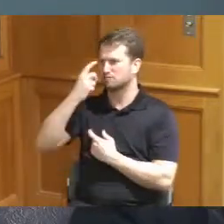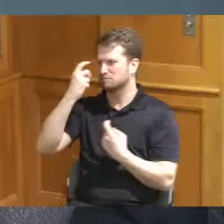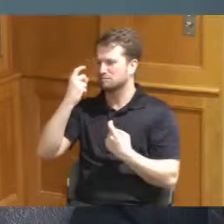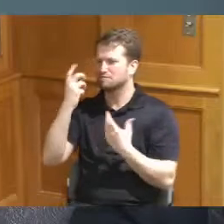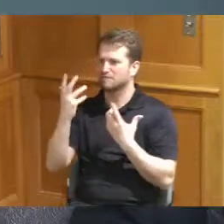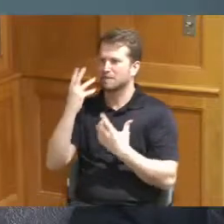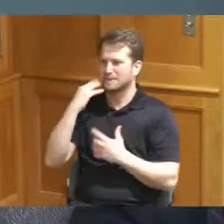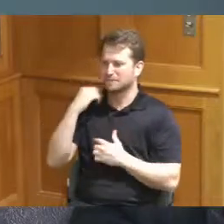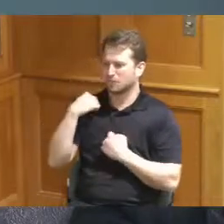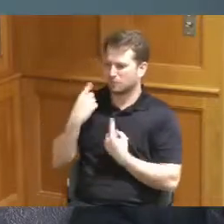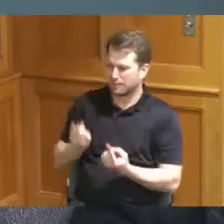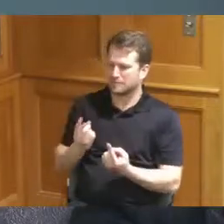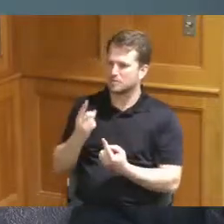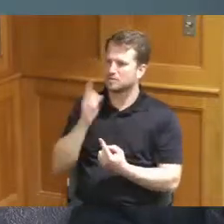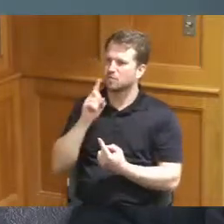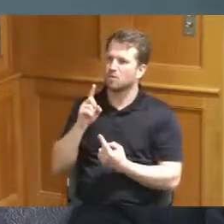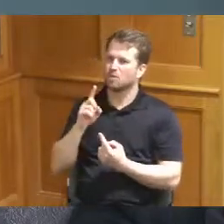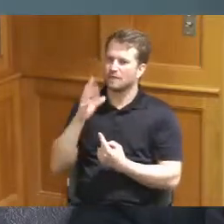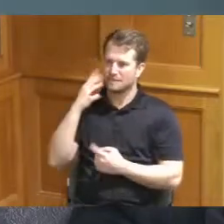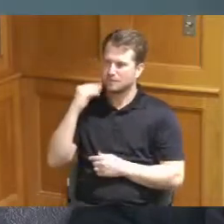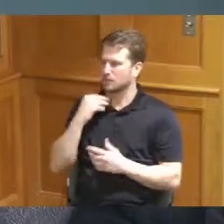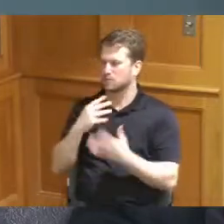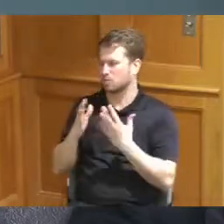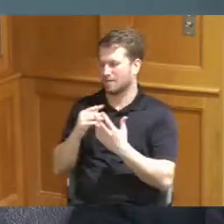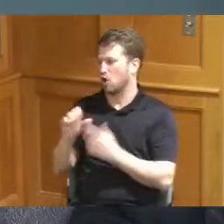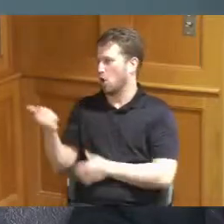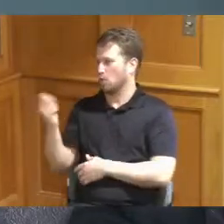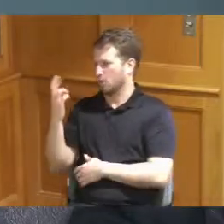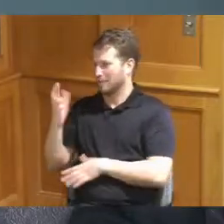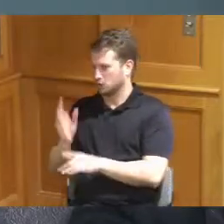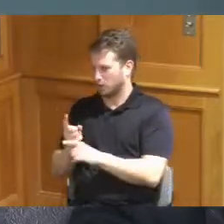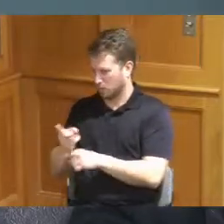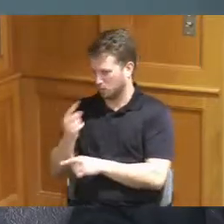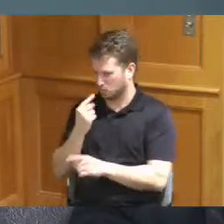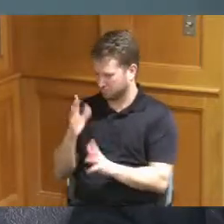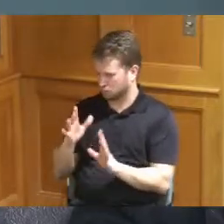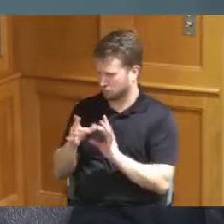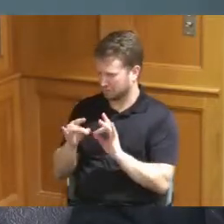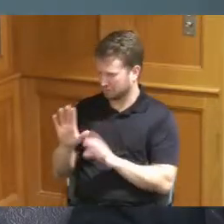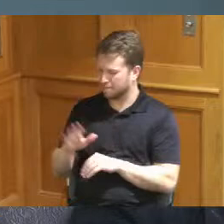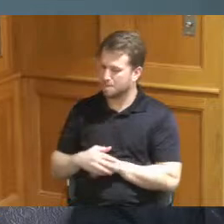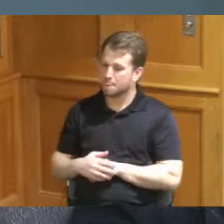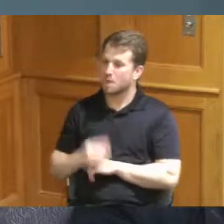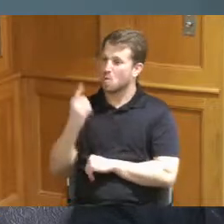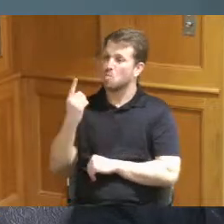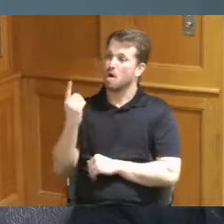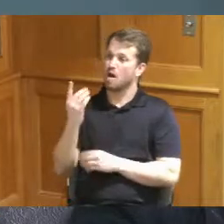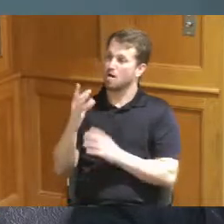had in that process for other reasons as you were saying addictions but one solution could be in and